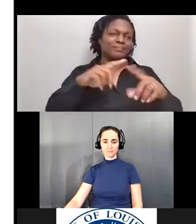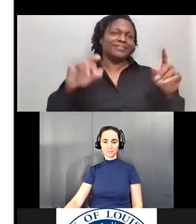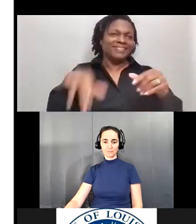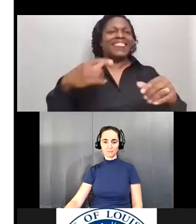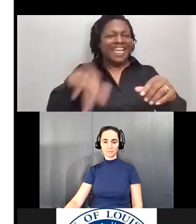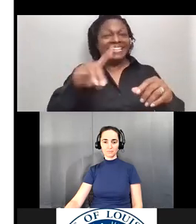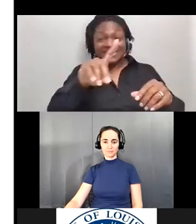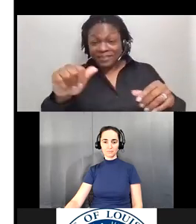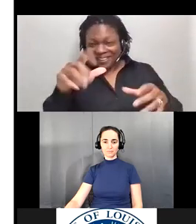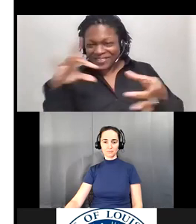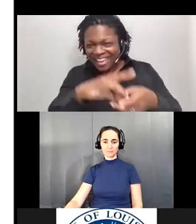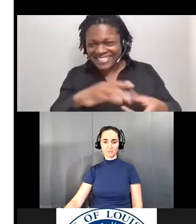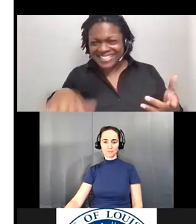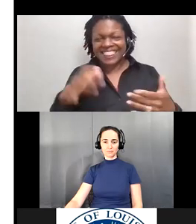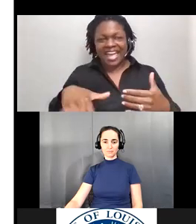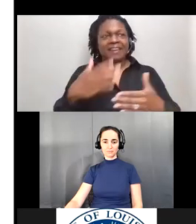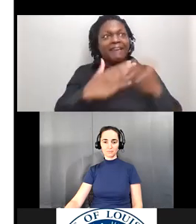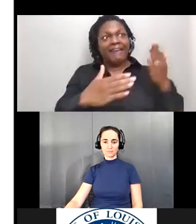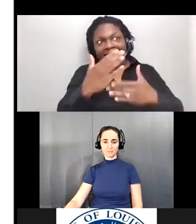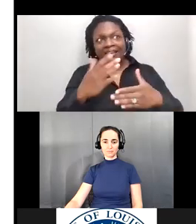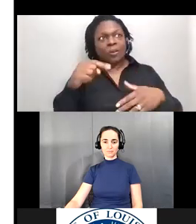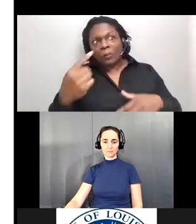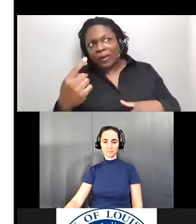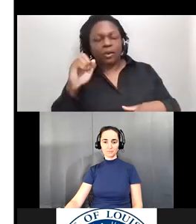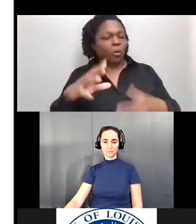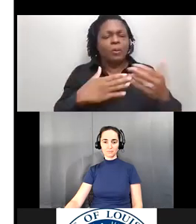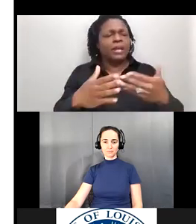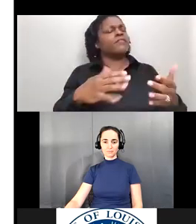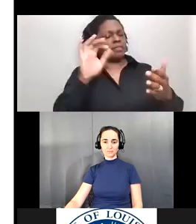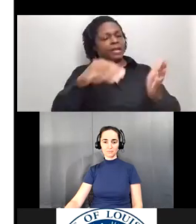for your driver's license and then just put that card with with your driver's license